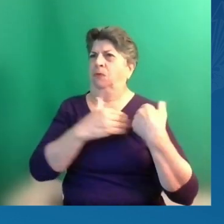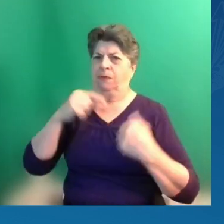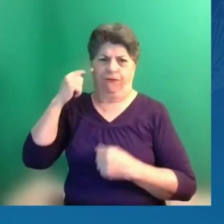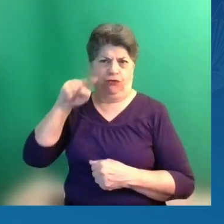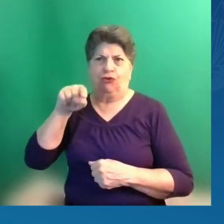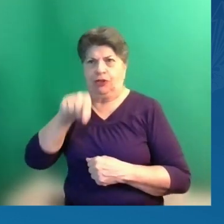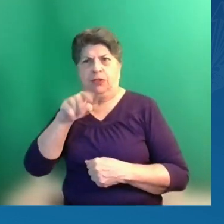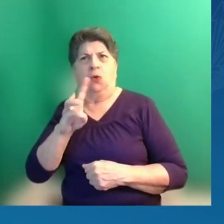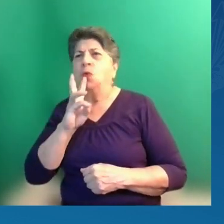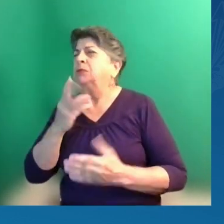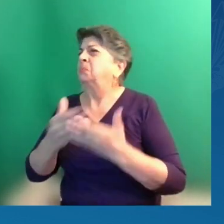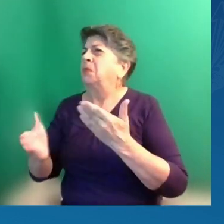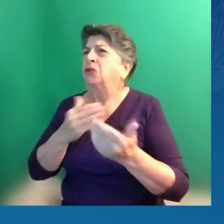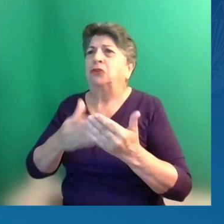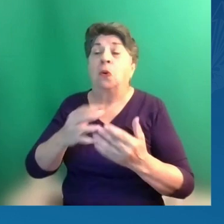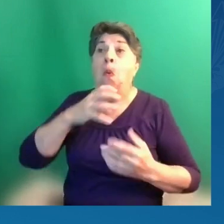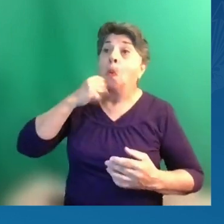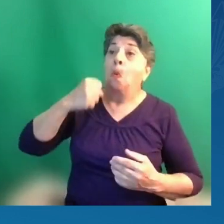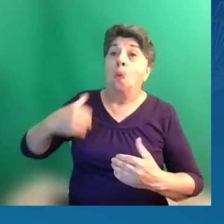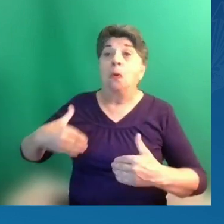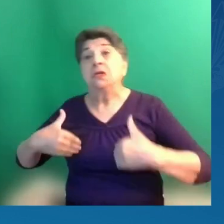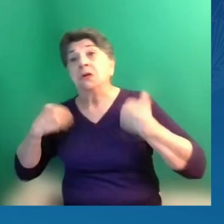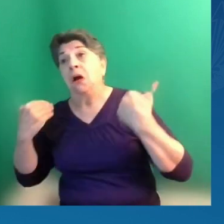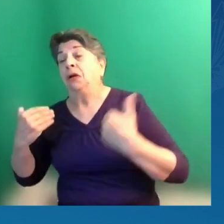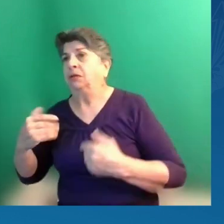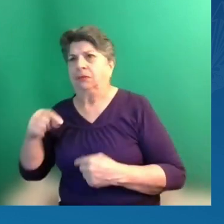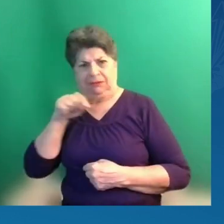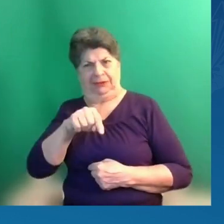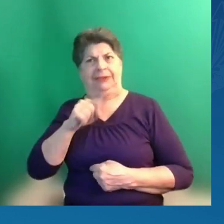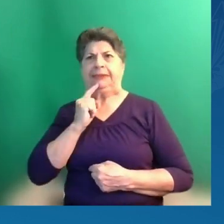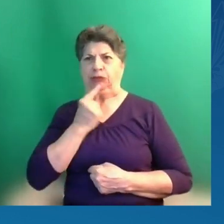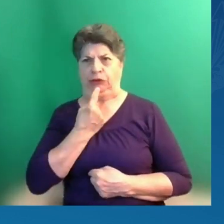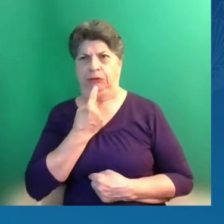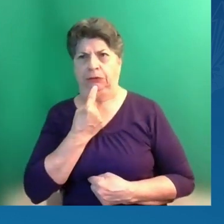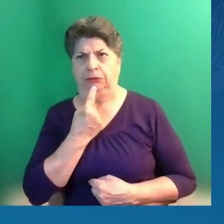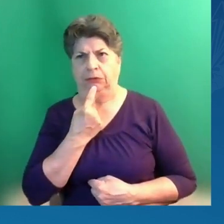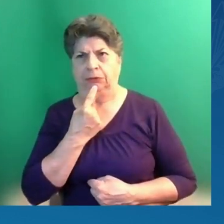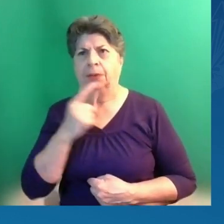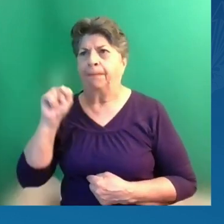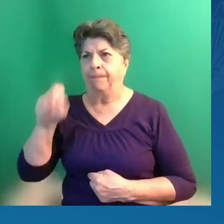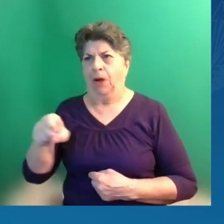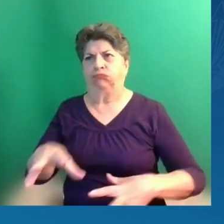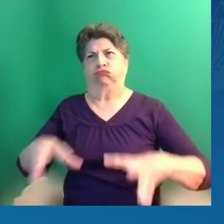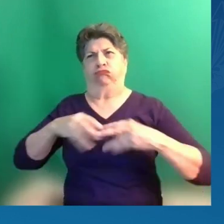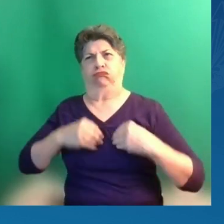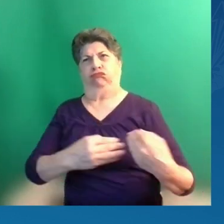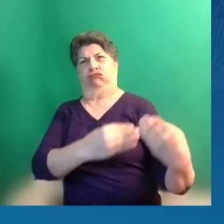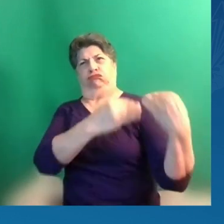and to understand that with the extreme nature of the harm that results from drought,